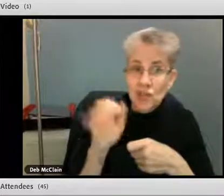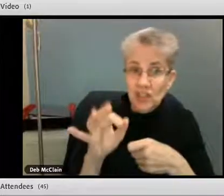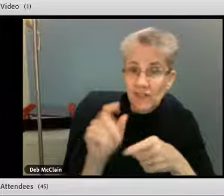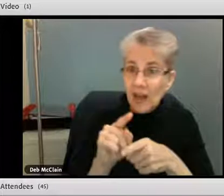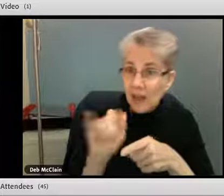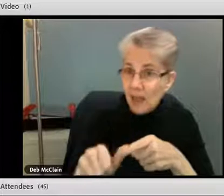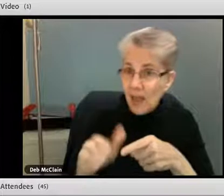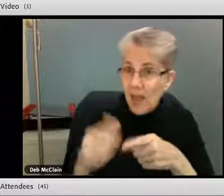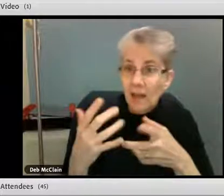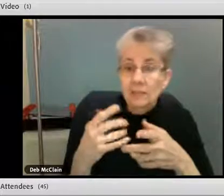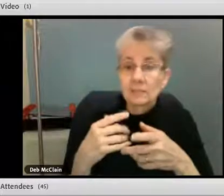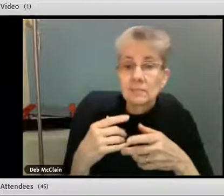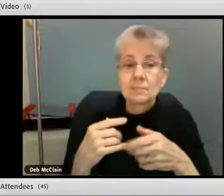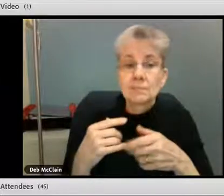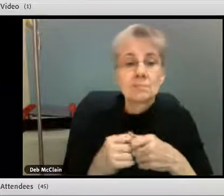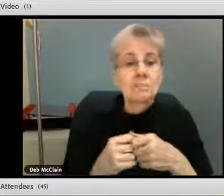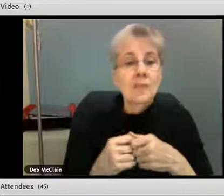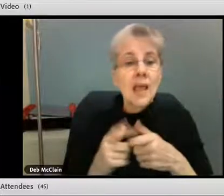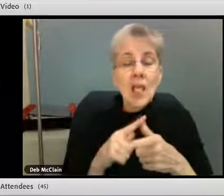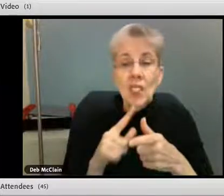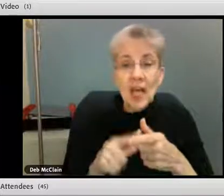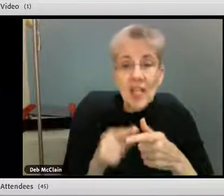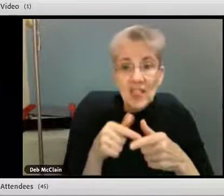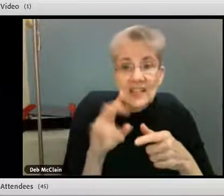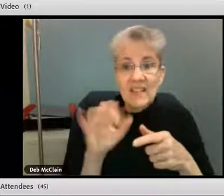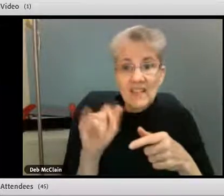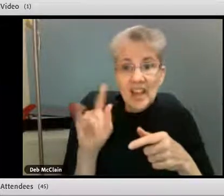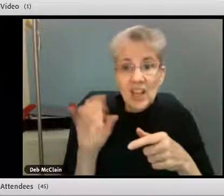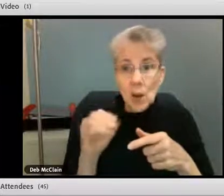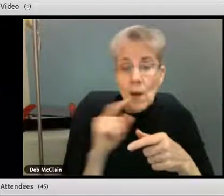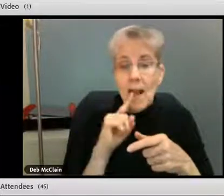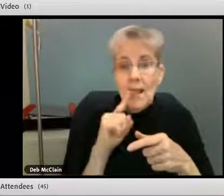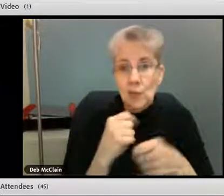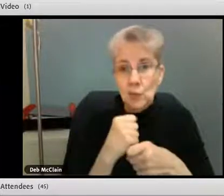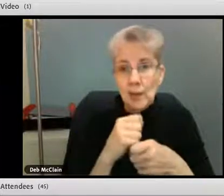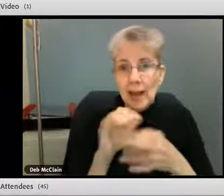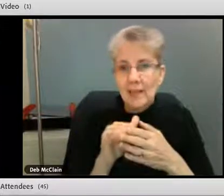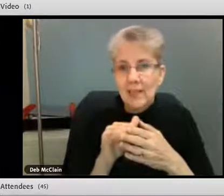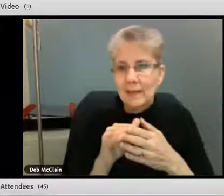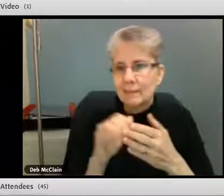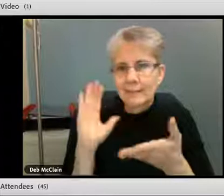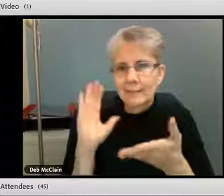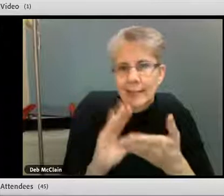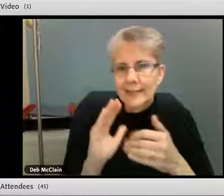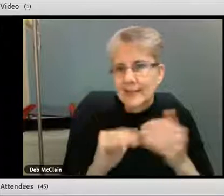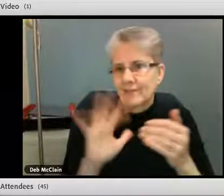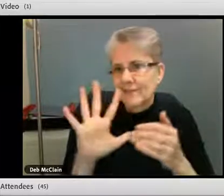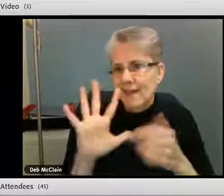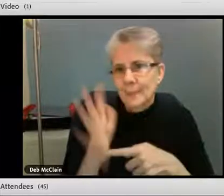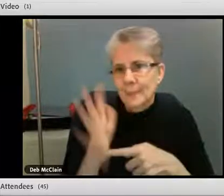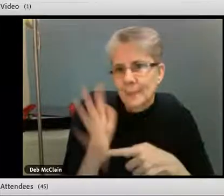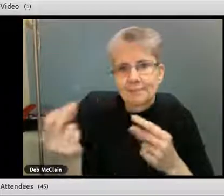And this video, I literally created this in less than 5 minutes. So, you can think about it, if you really spent some time